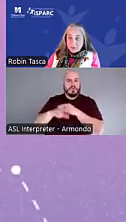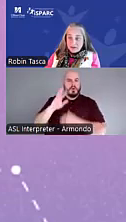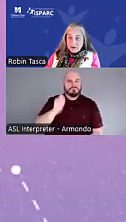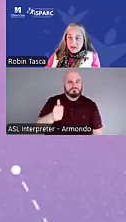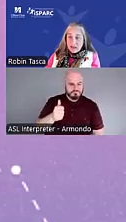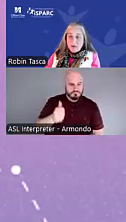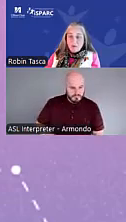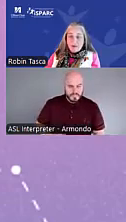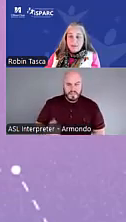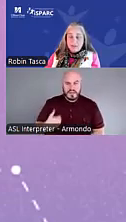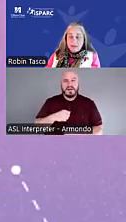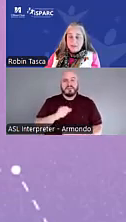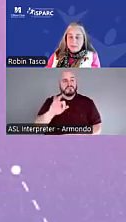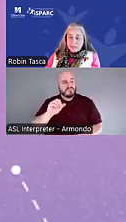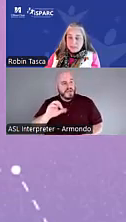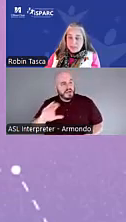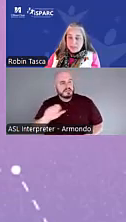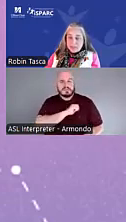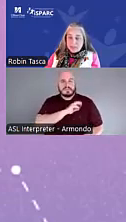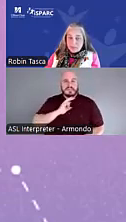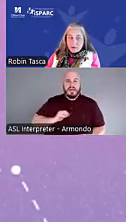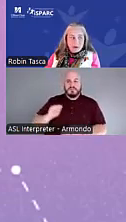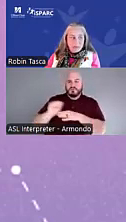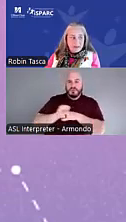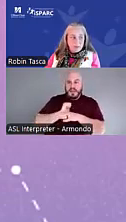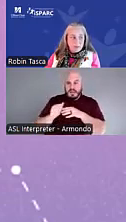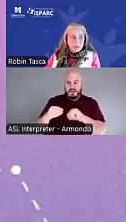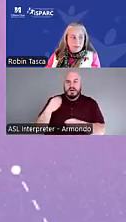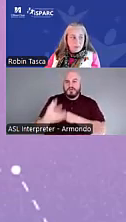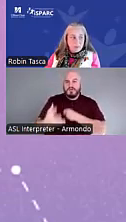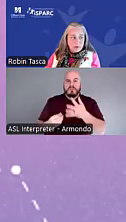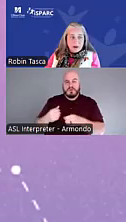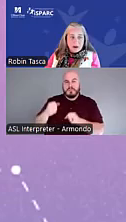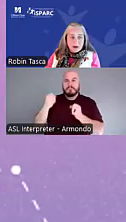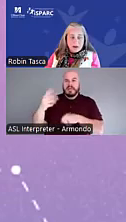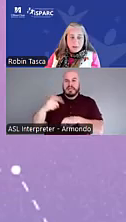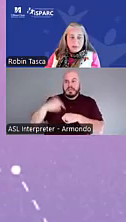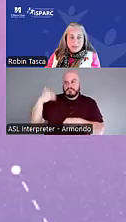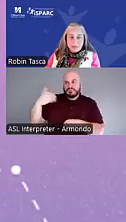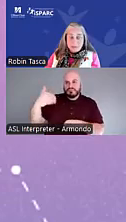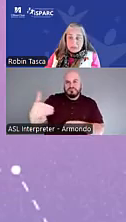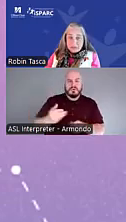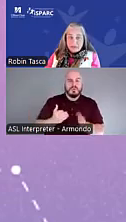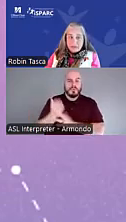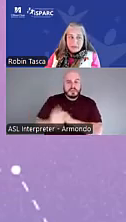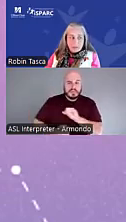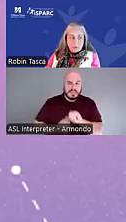throughout the year, and we also have specialized software that we are able to use, particularly